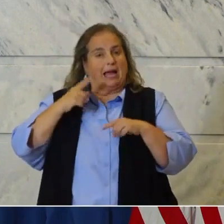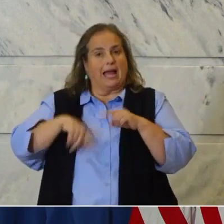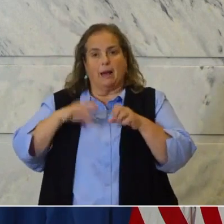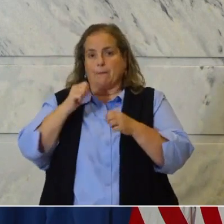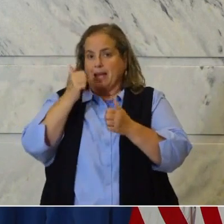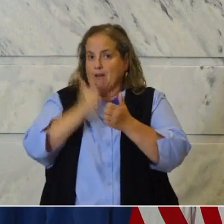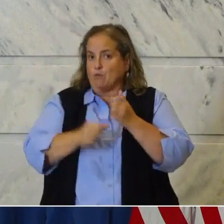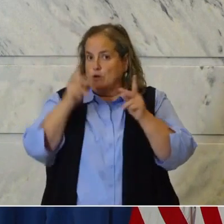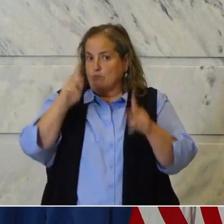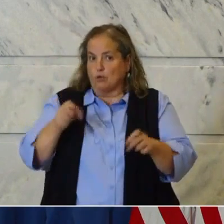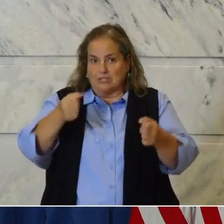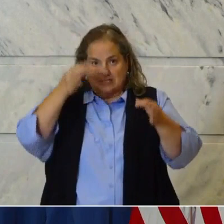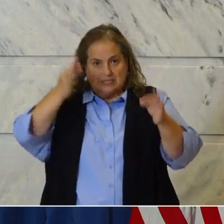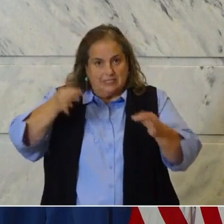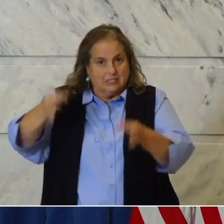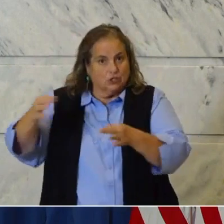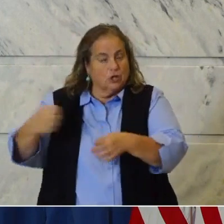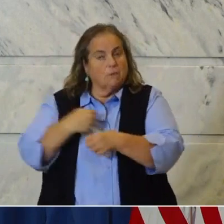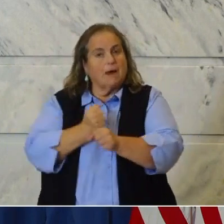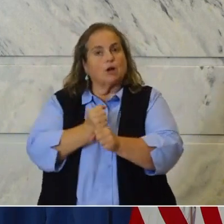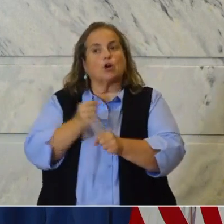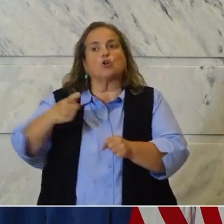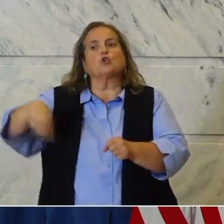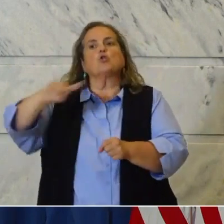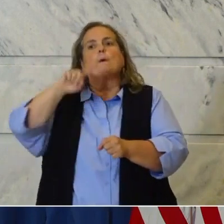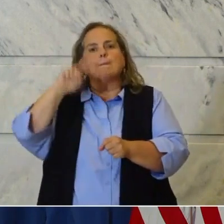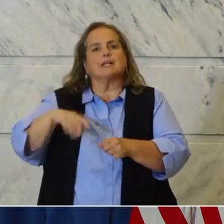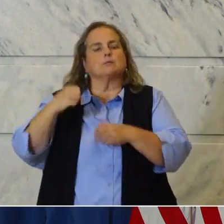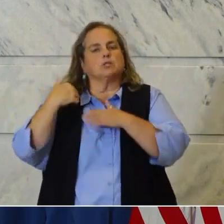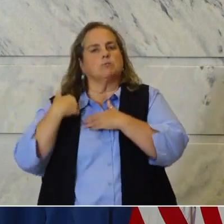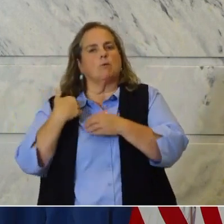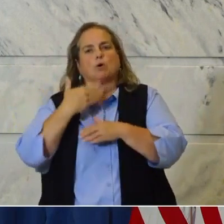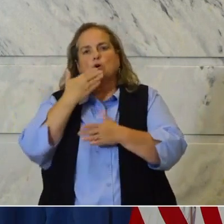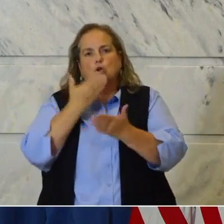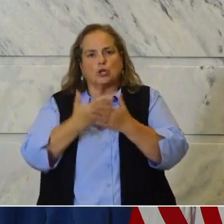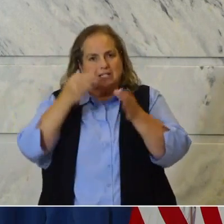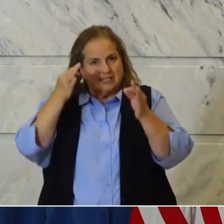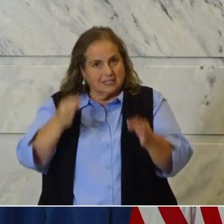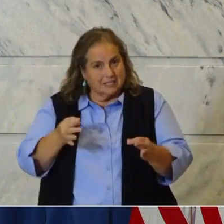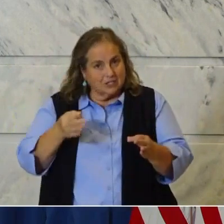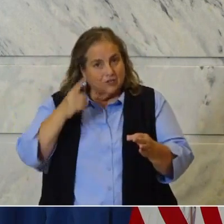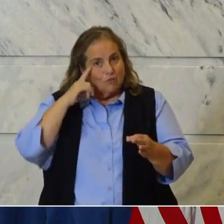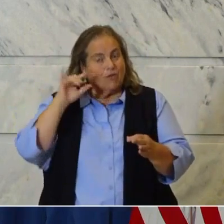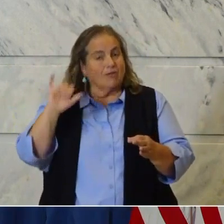responsible good decisions for those around them. While I ultimately have to